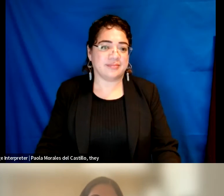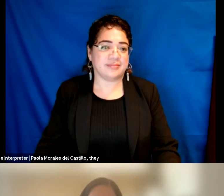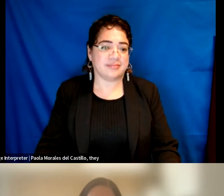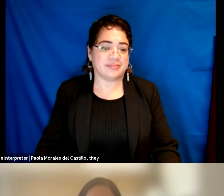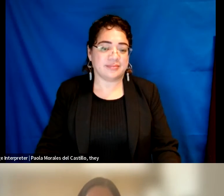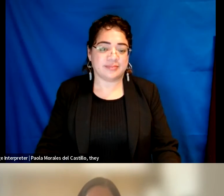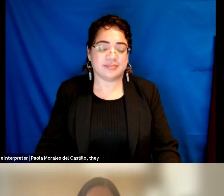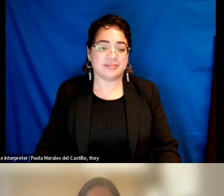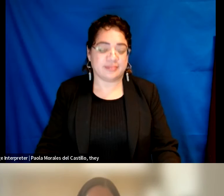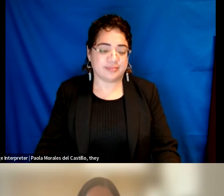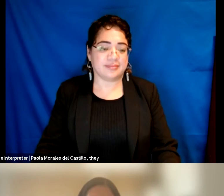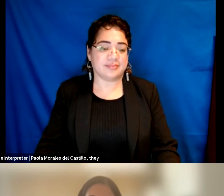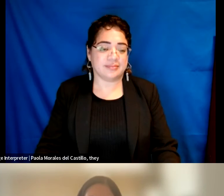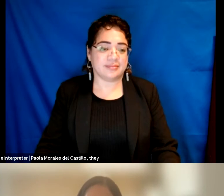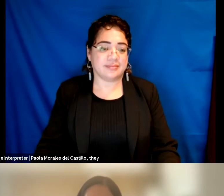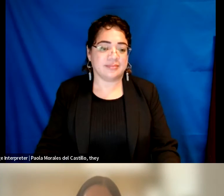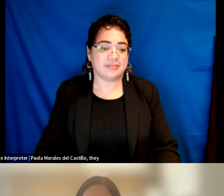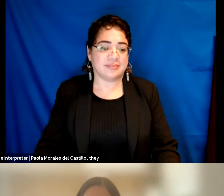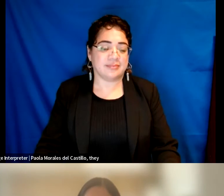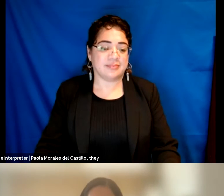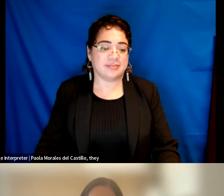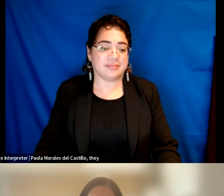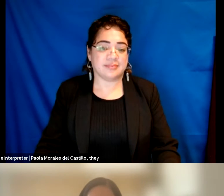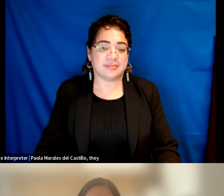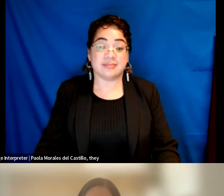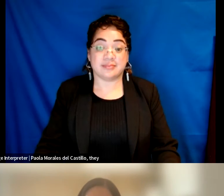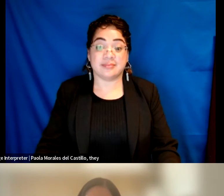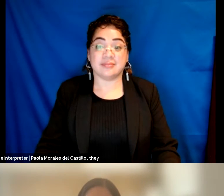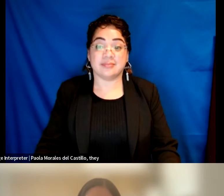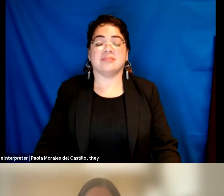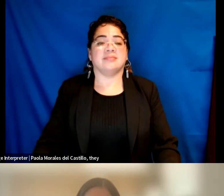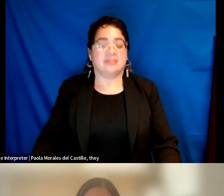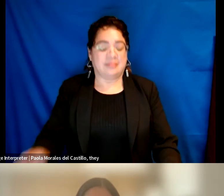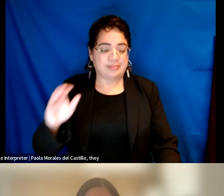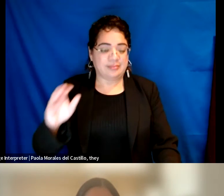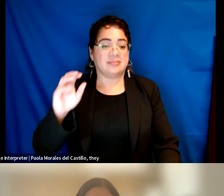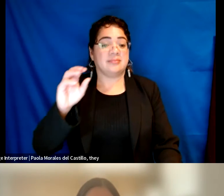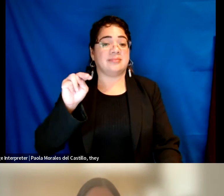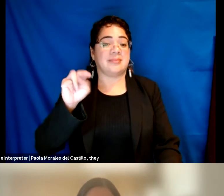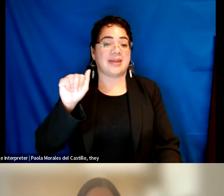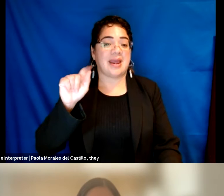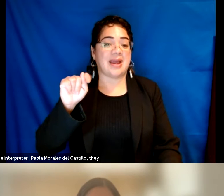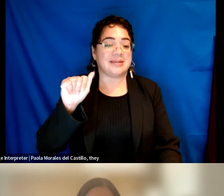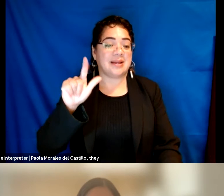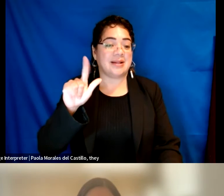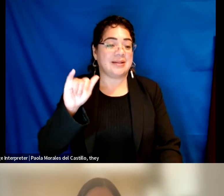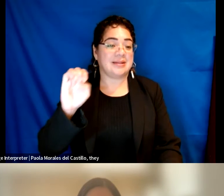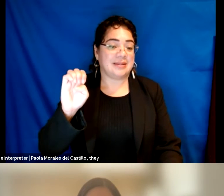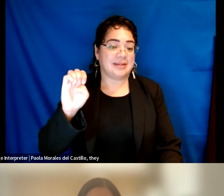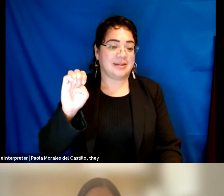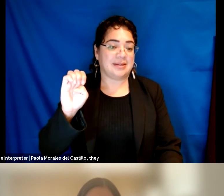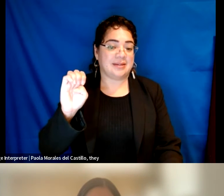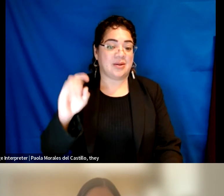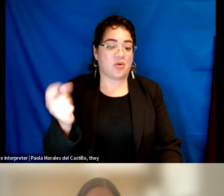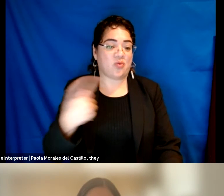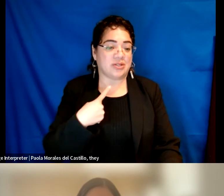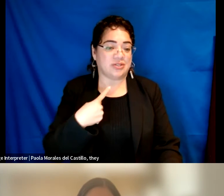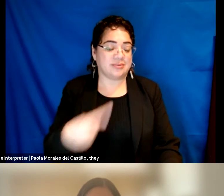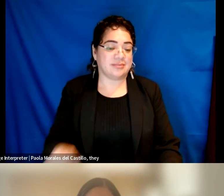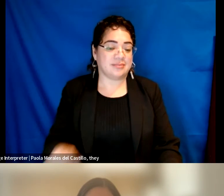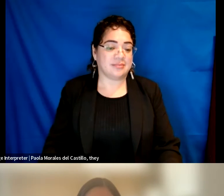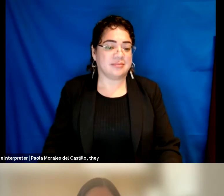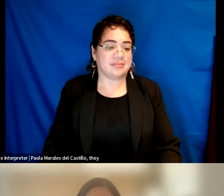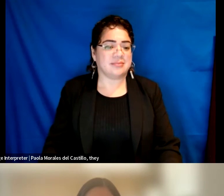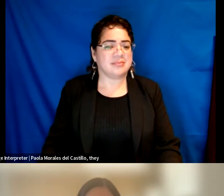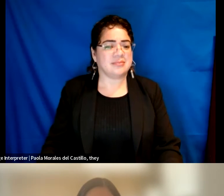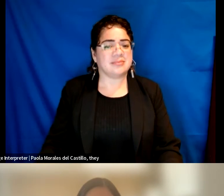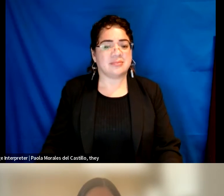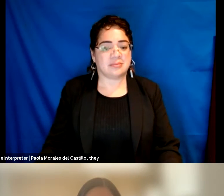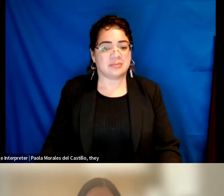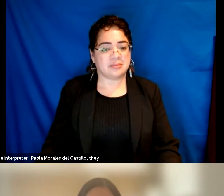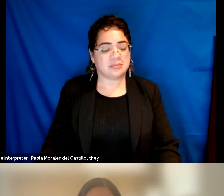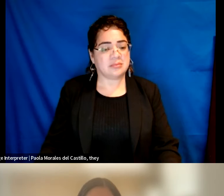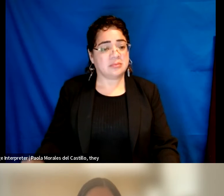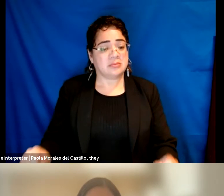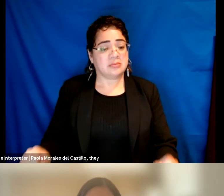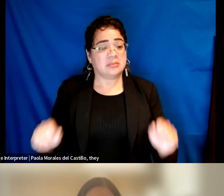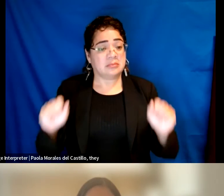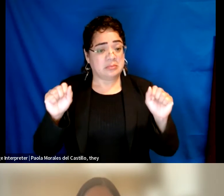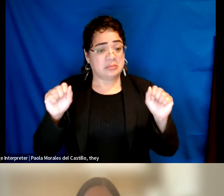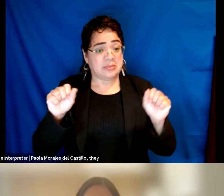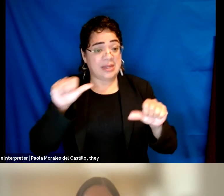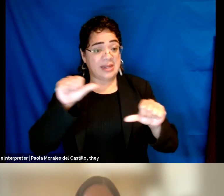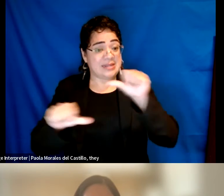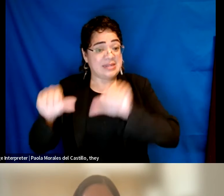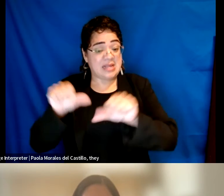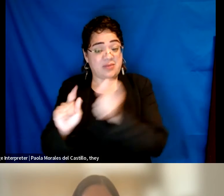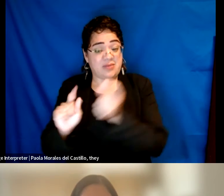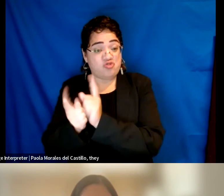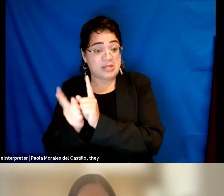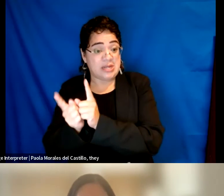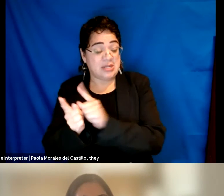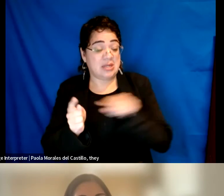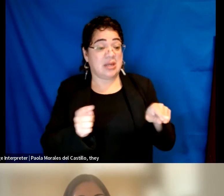Annabelle Lolinco (she/her): Uh, um, Okay? And a question came in from Natalie about uh the compare. Can it comparison be made between scientific translation and scientific